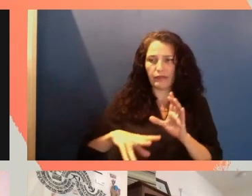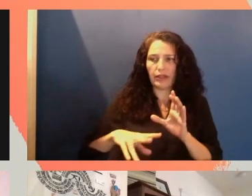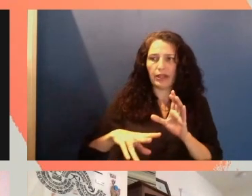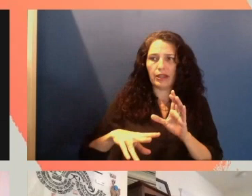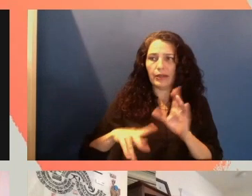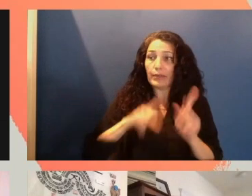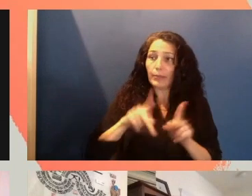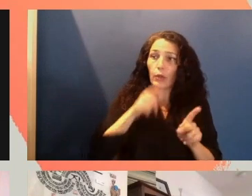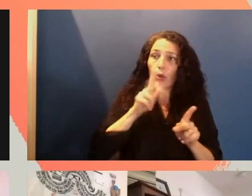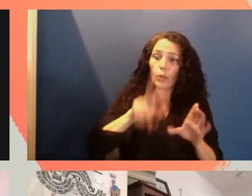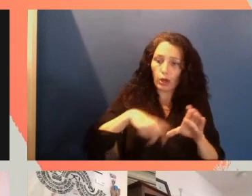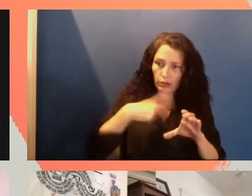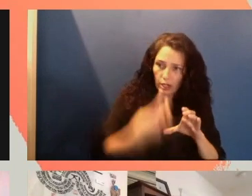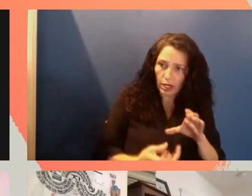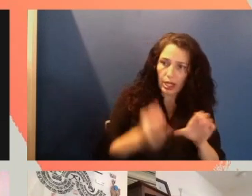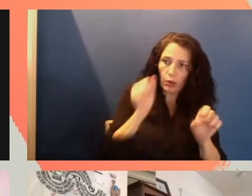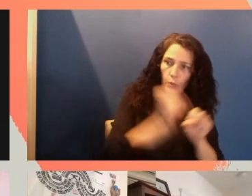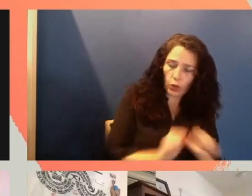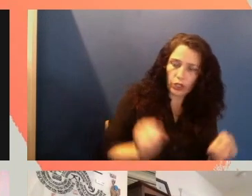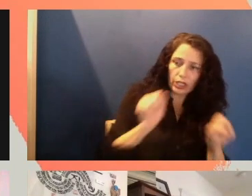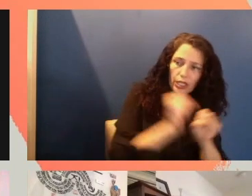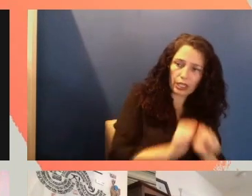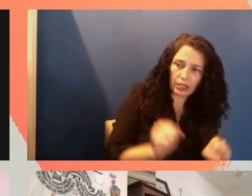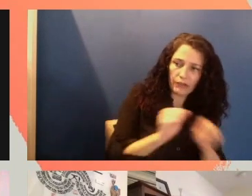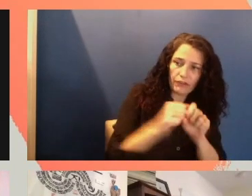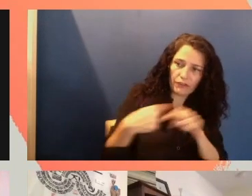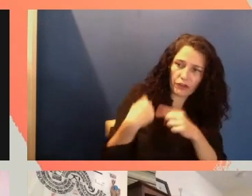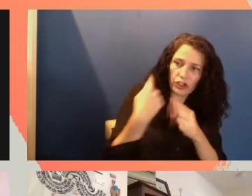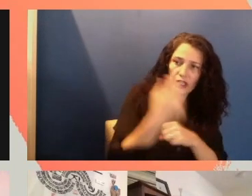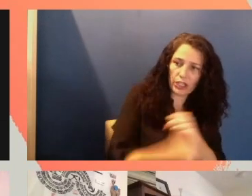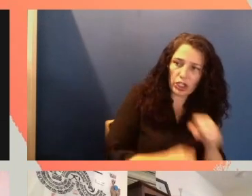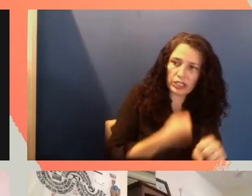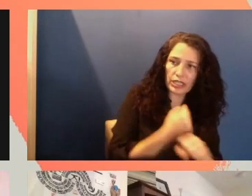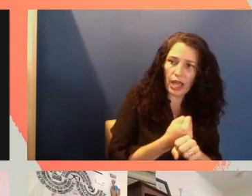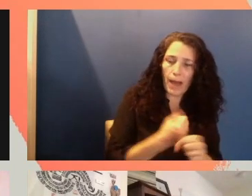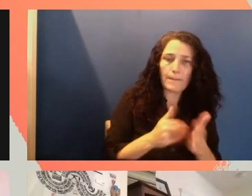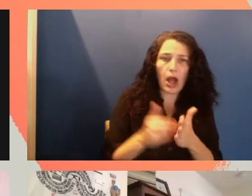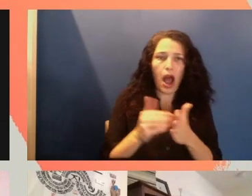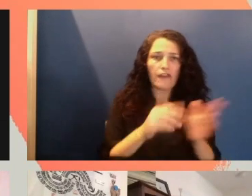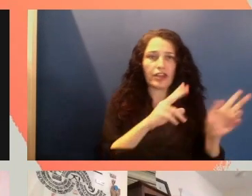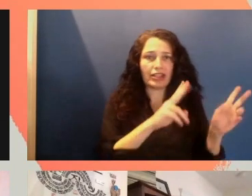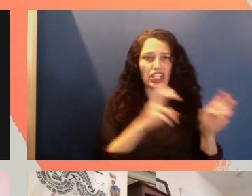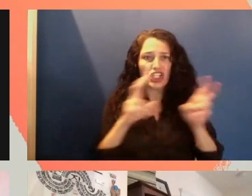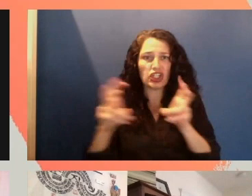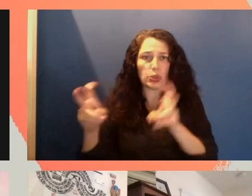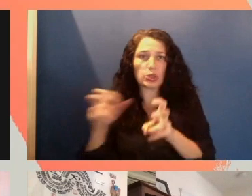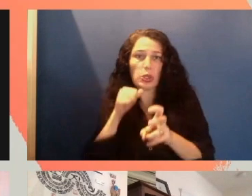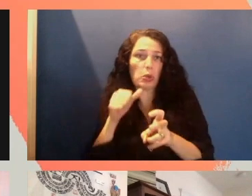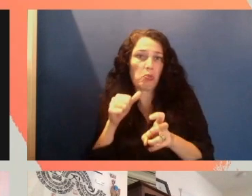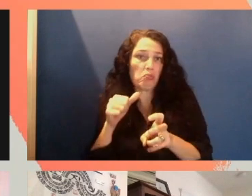but we're really talking about issues a lot of times that don't even affect us. I'm a black woman, but at the same,